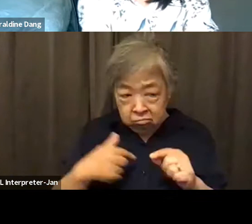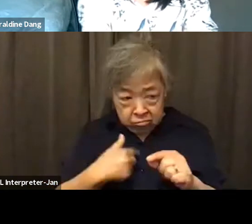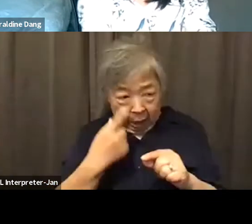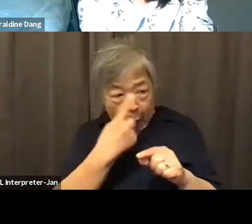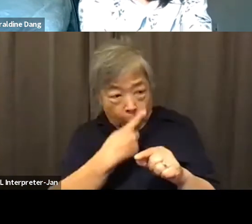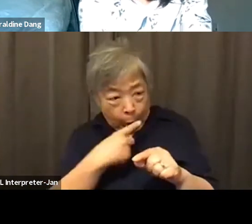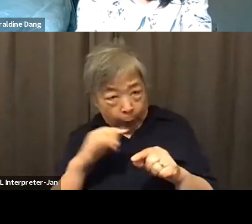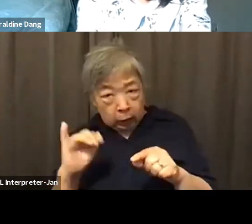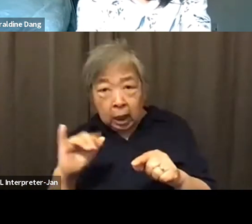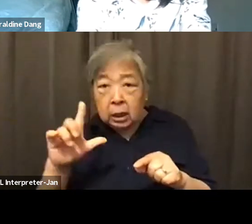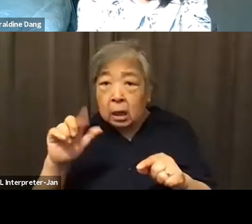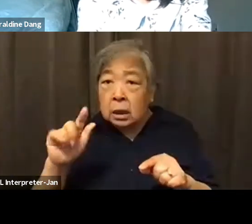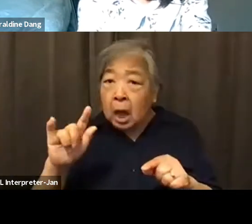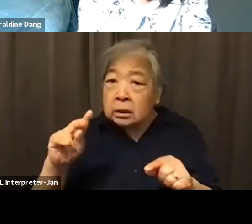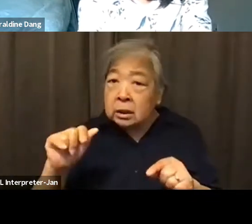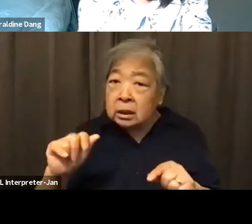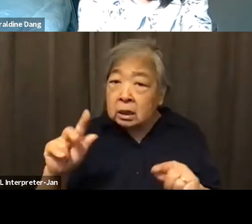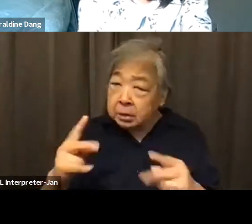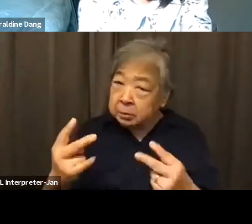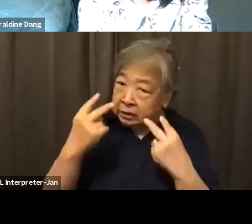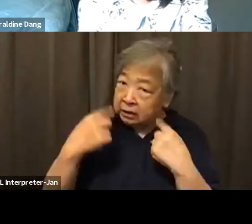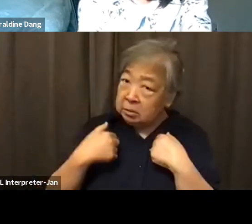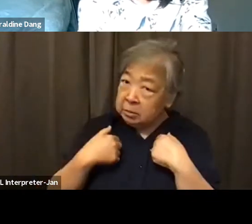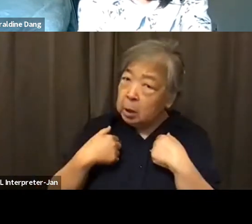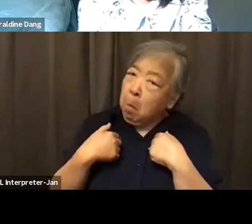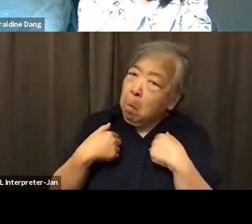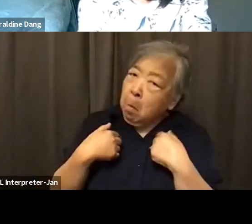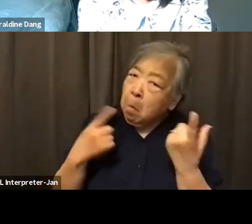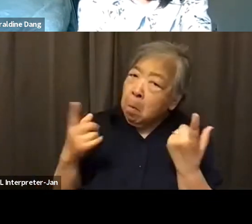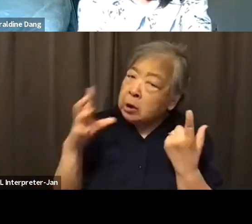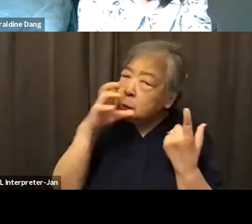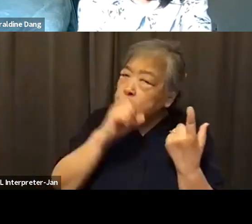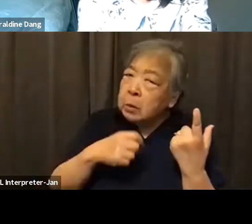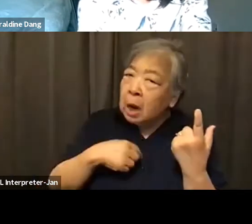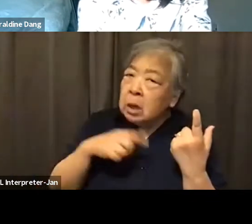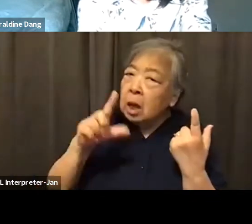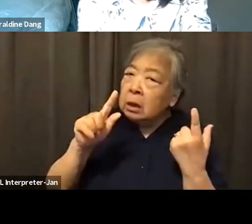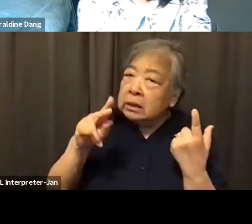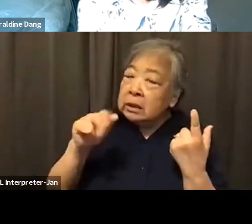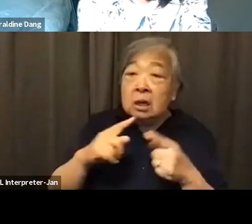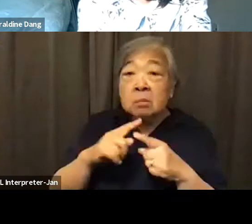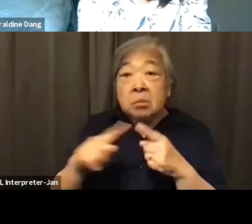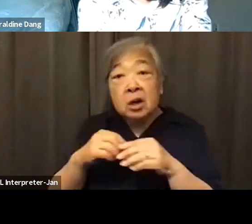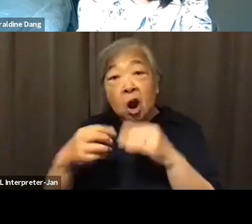think as, well, assume as well but when I was in Buenos Aires, I remember I was having